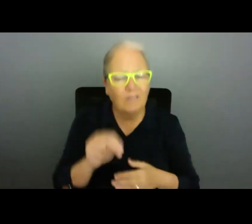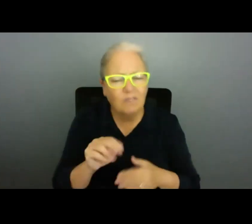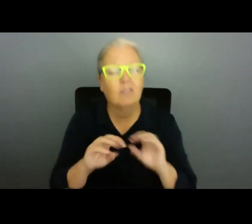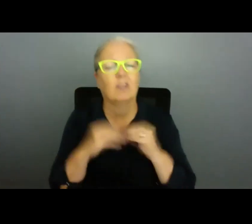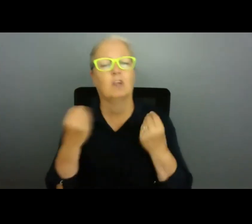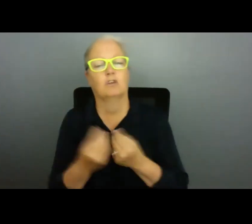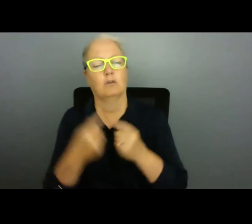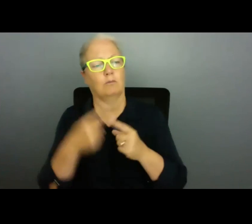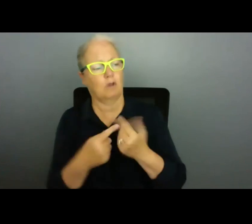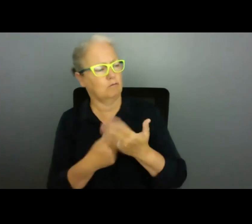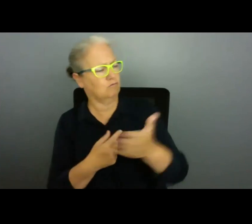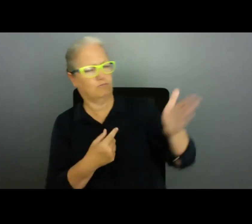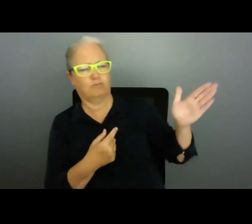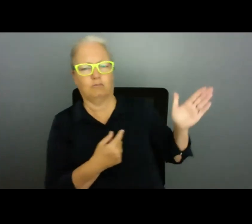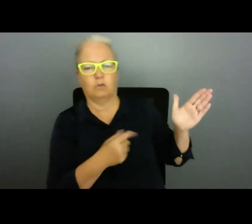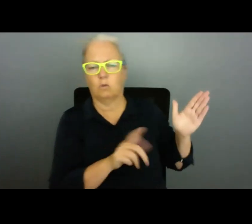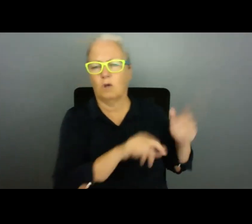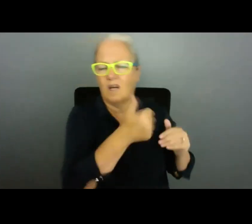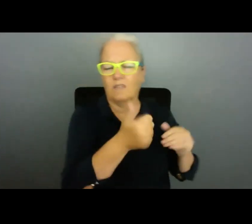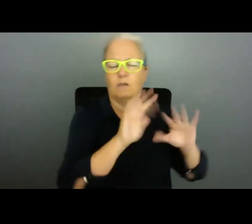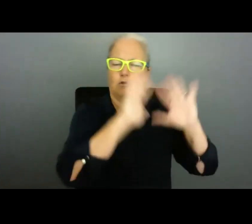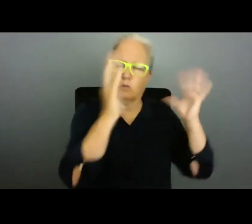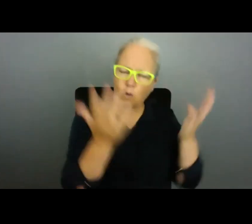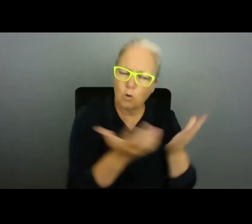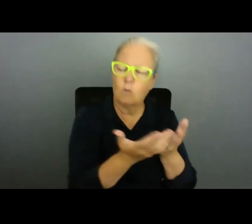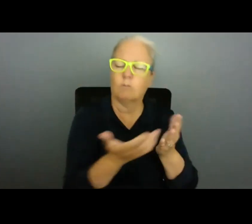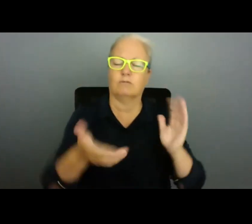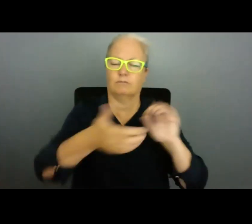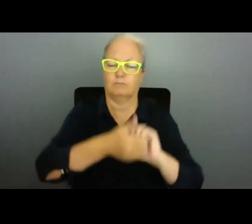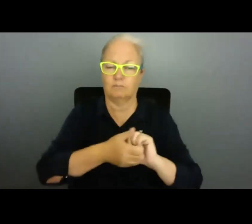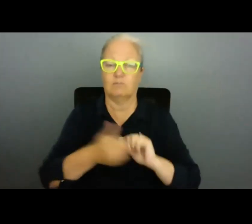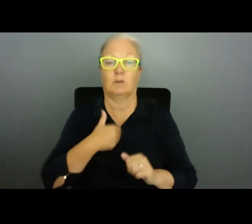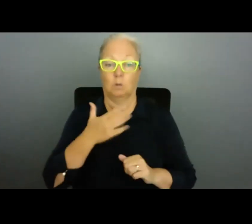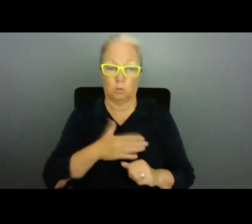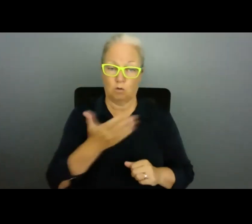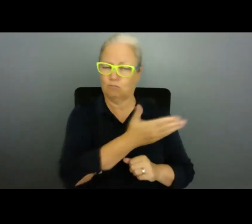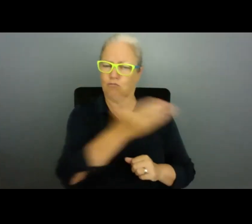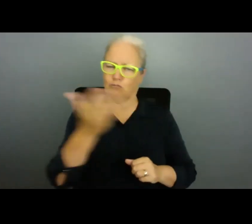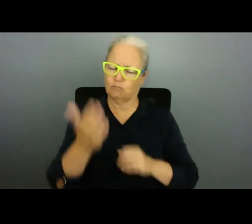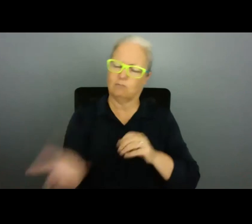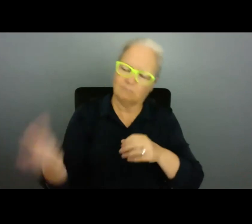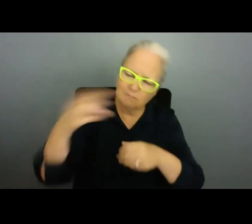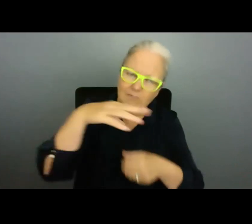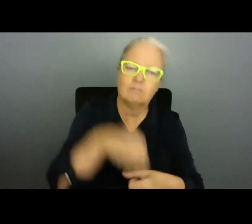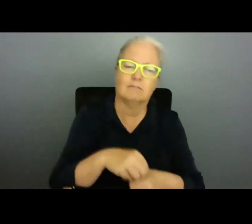so i think in in conclusion i want to encourage all of you to participate and this meeting today